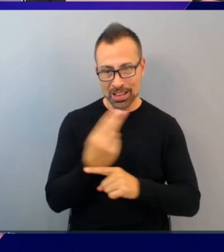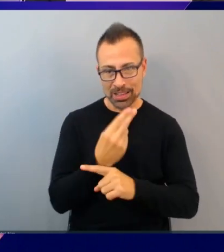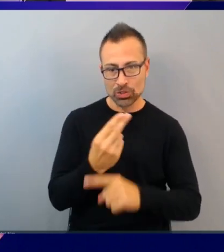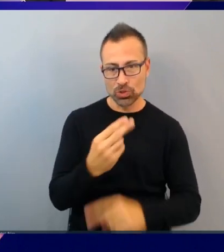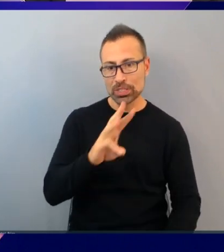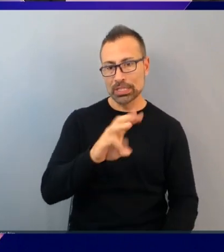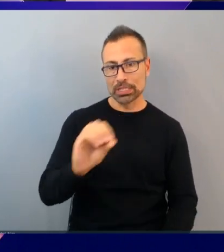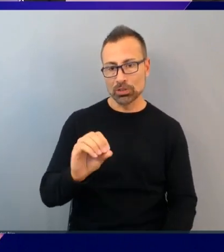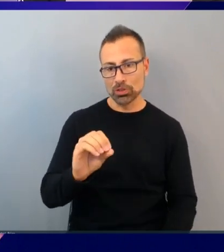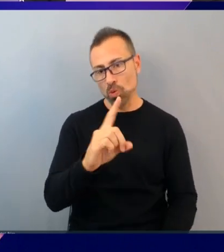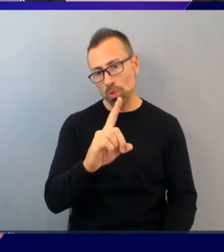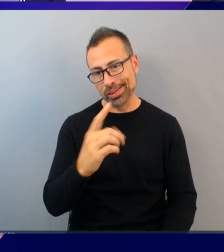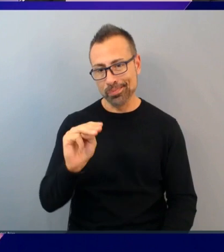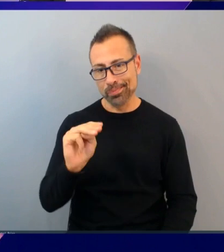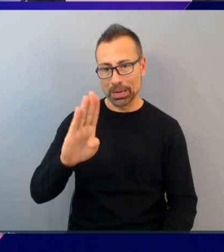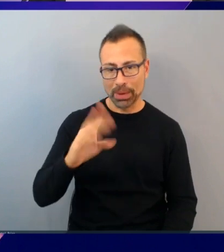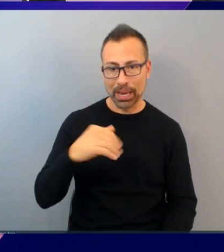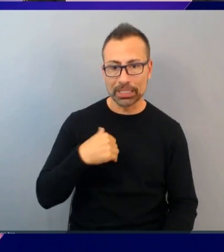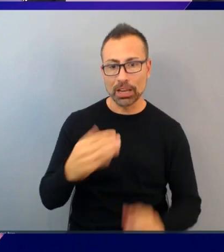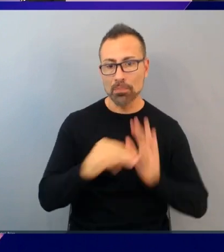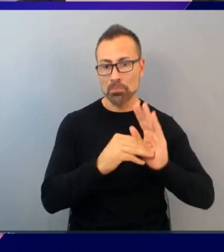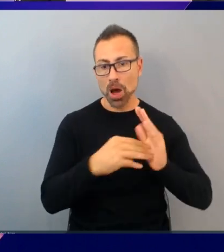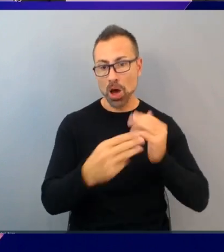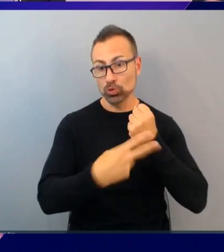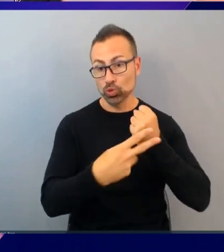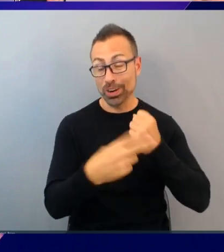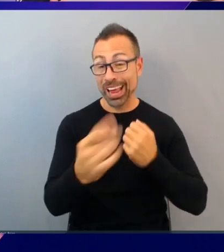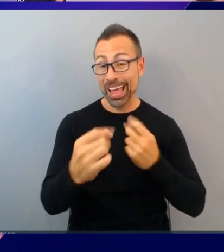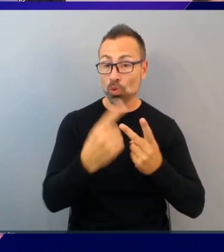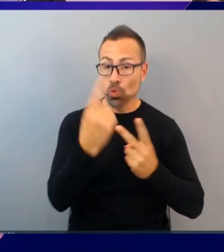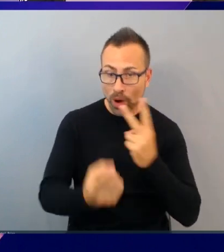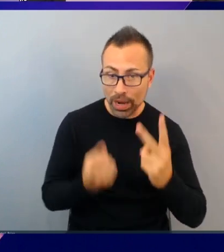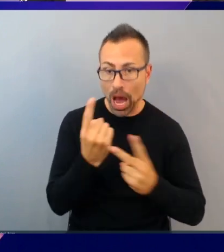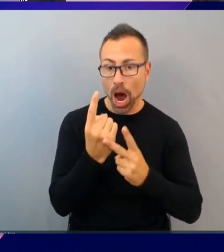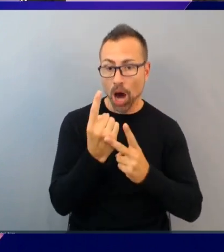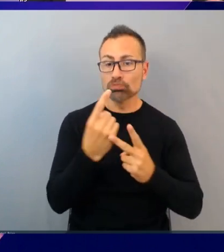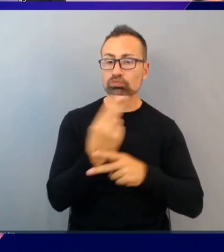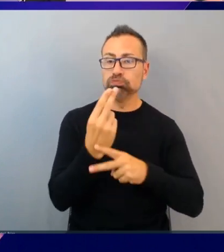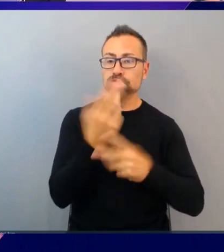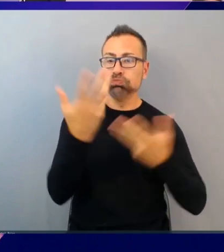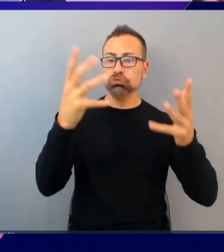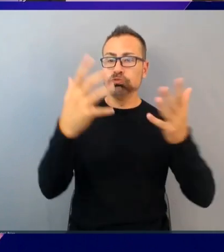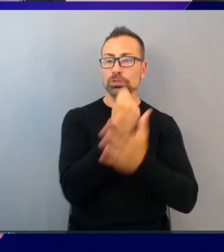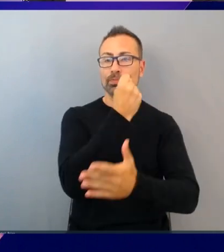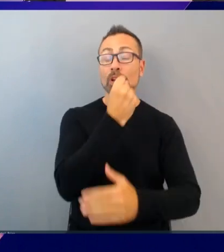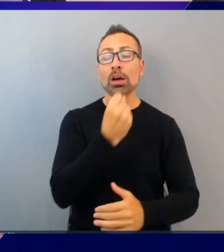only one hour of usage. But say we wanna adjust it. [Dani] Yeah. So for an individual user,